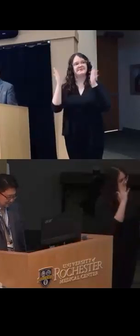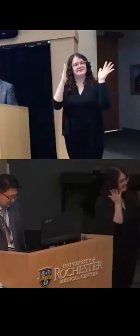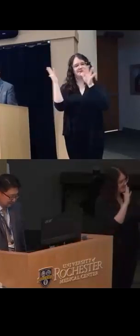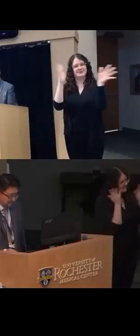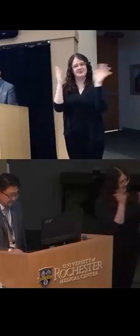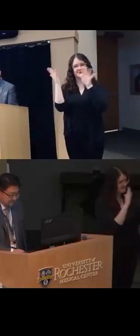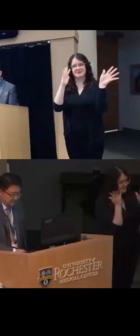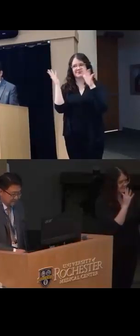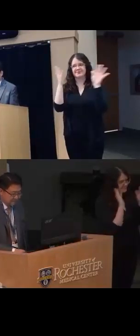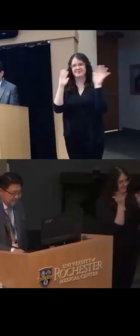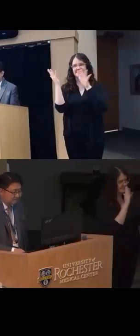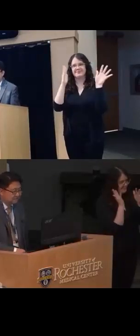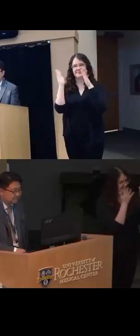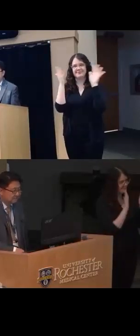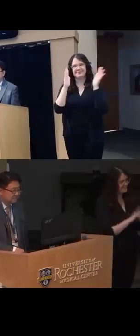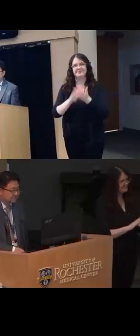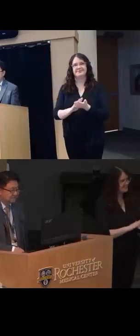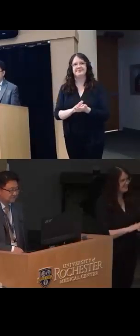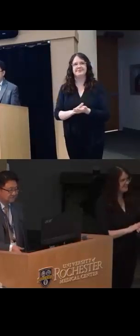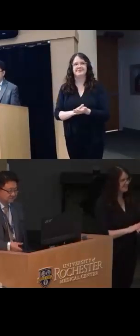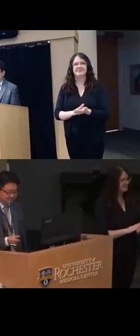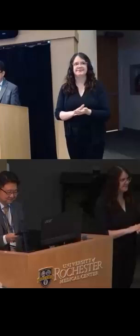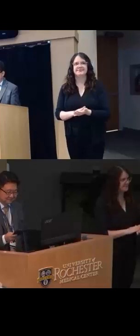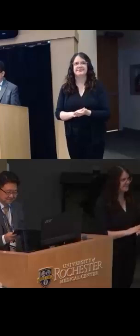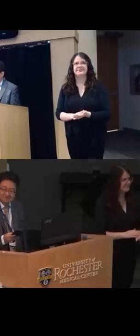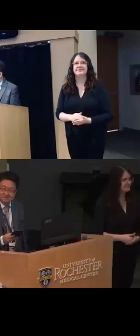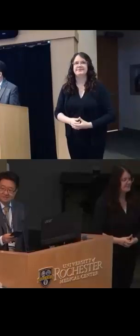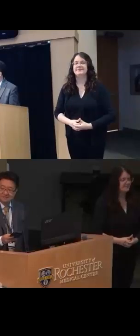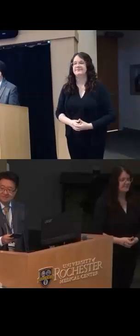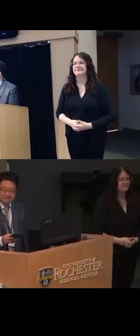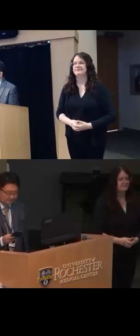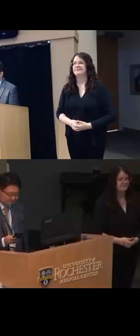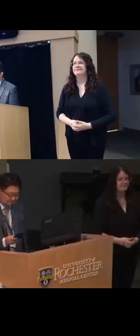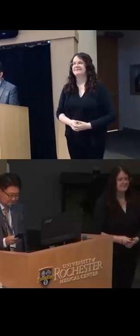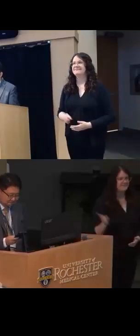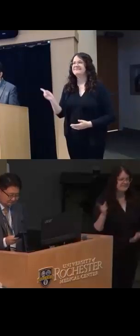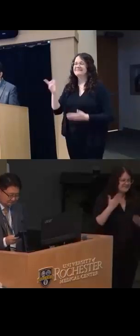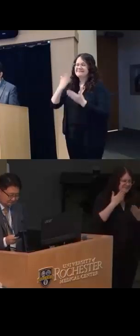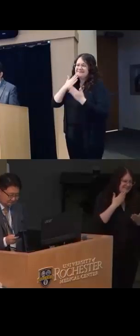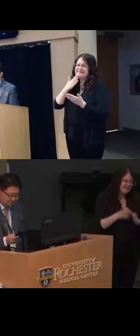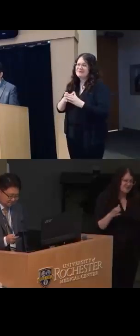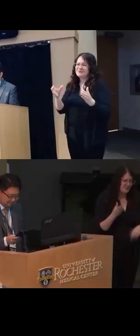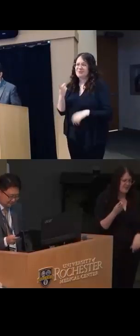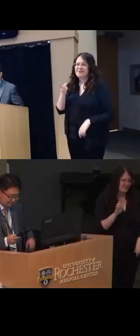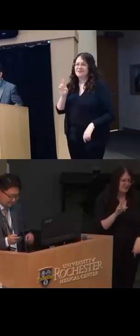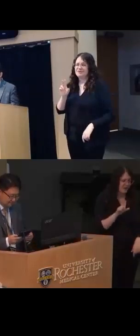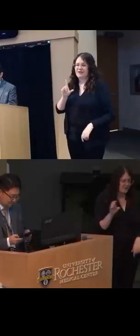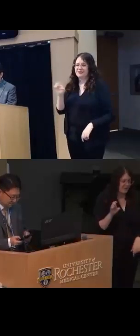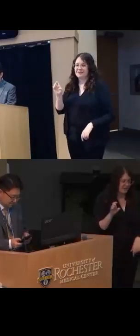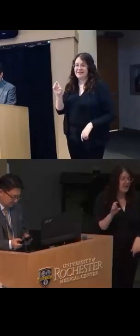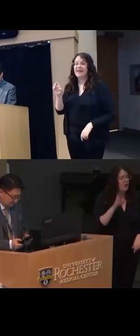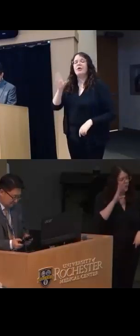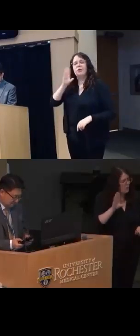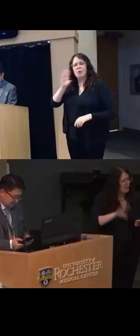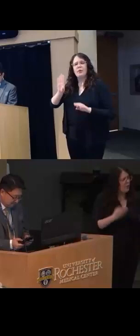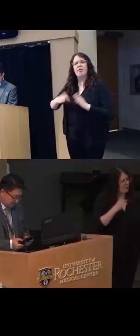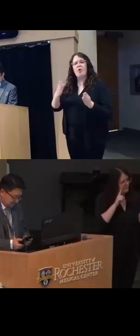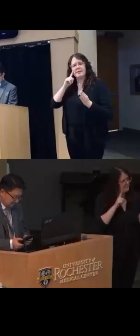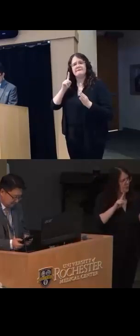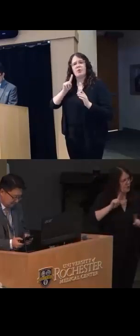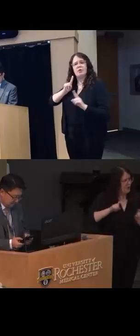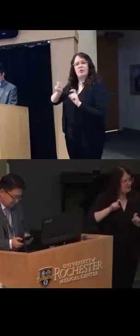thank you so much Dr Lee um before we open for questions just a reminder I see many of